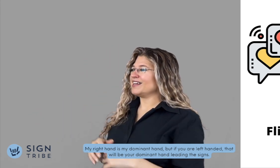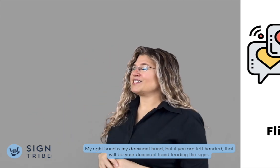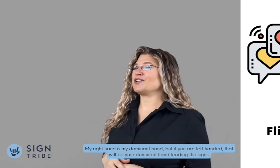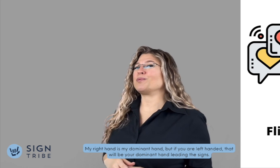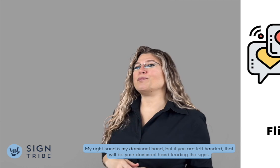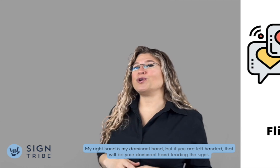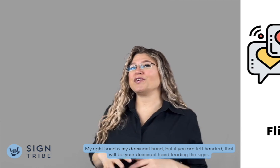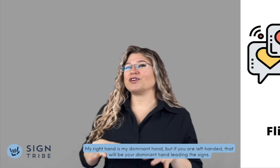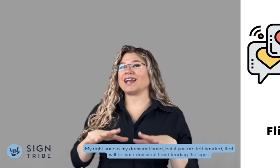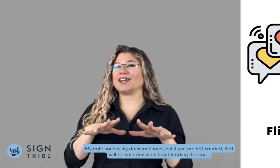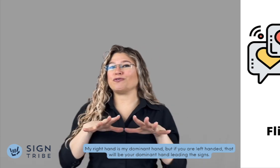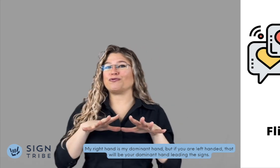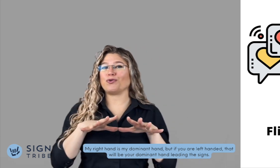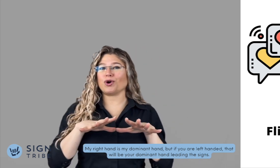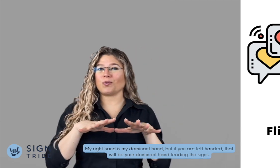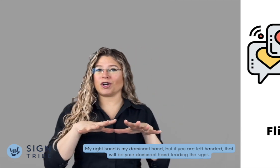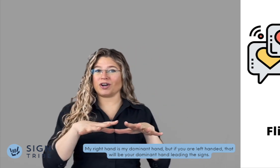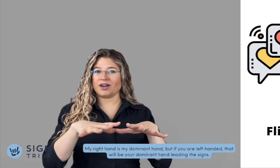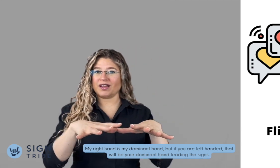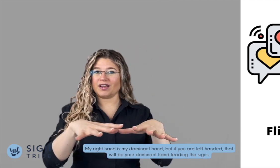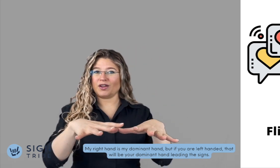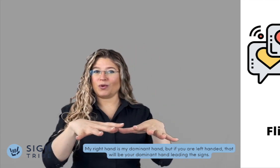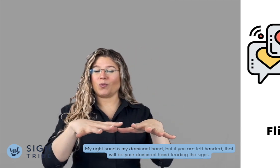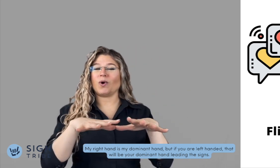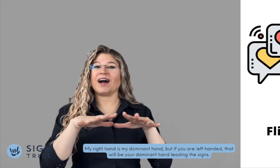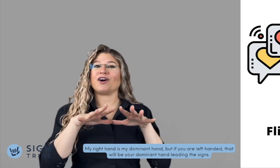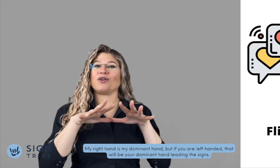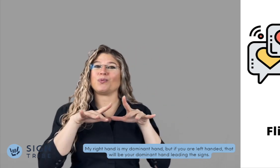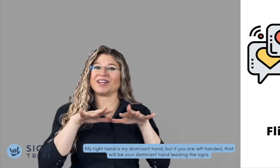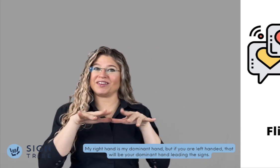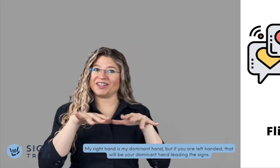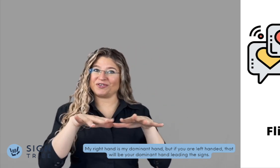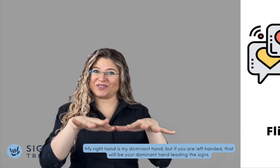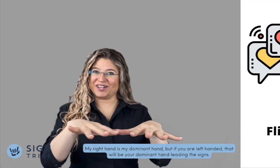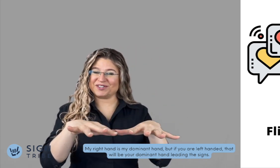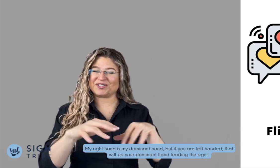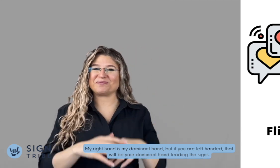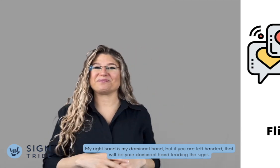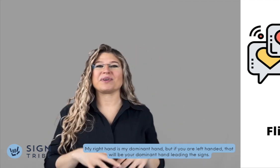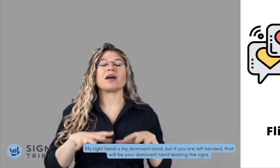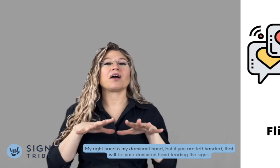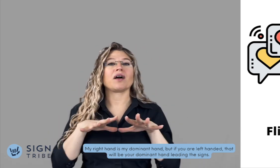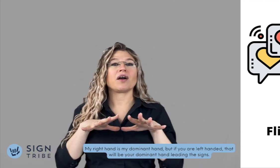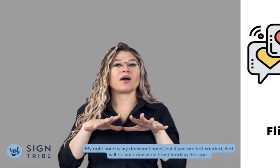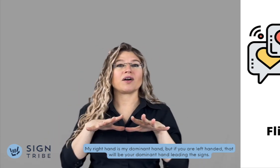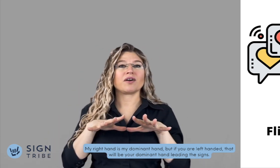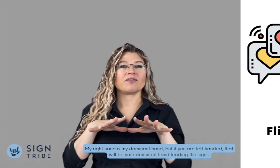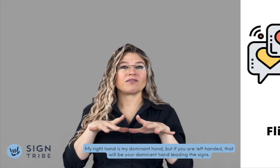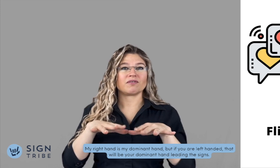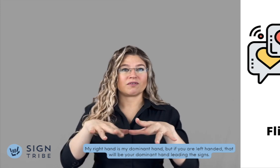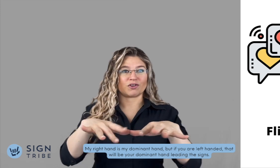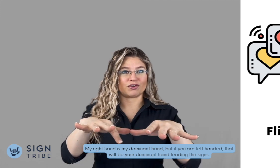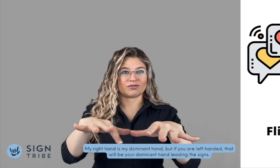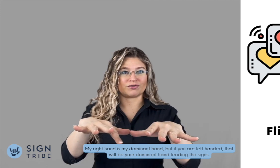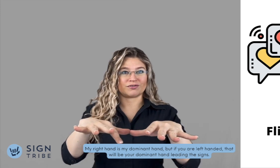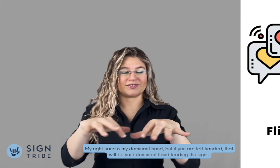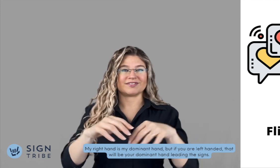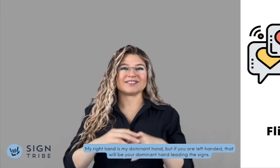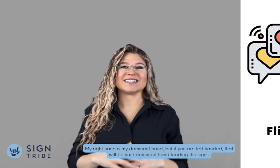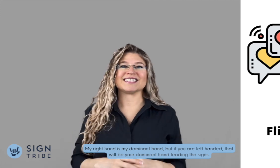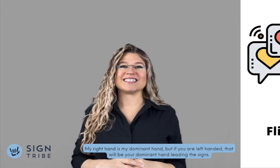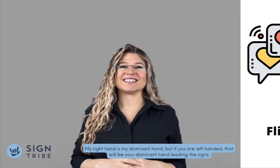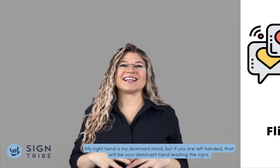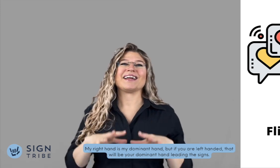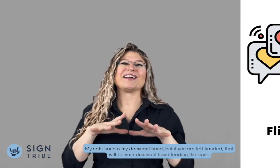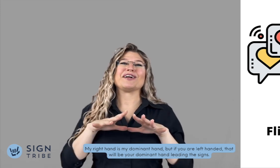So you're moving your hand forward while wiggling your fingers.